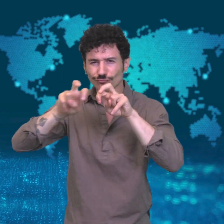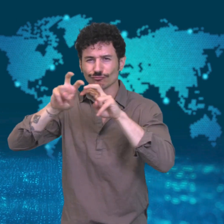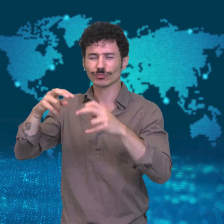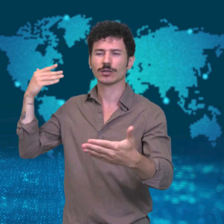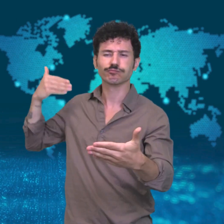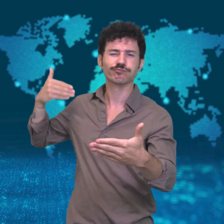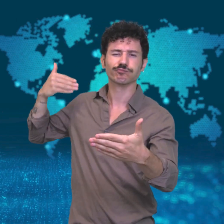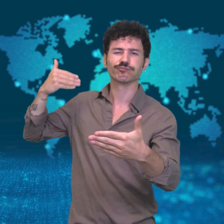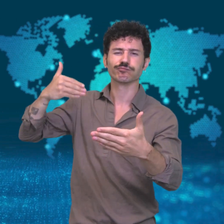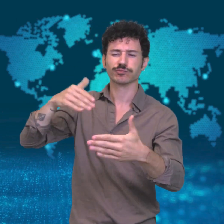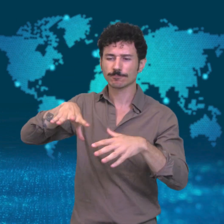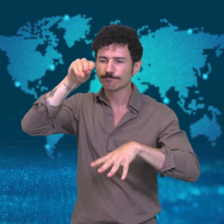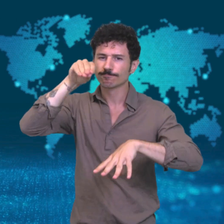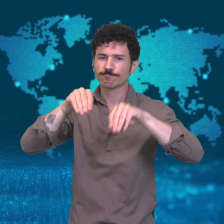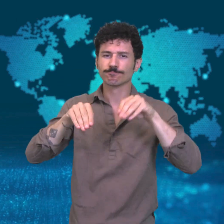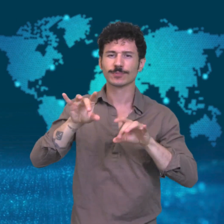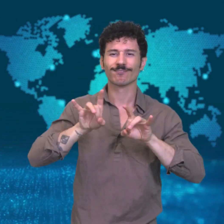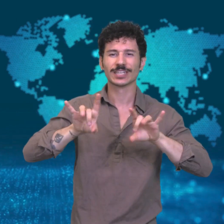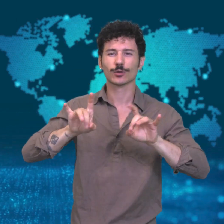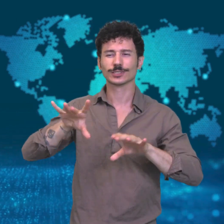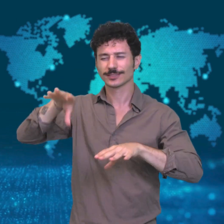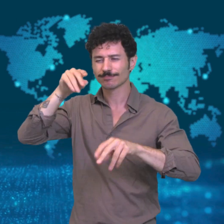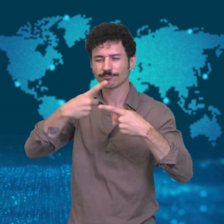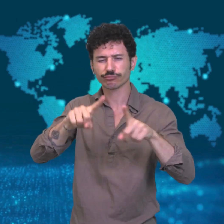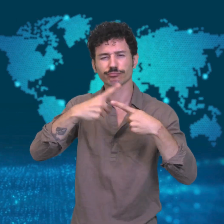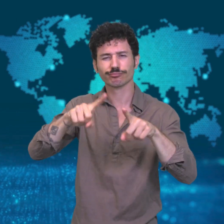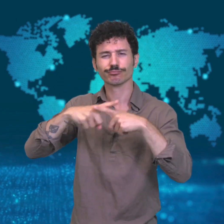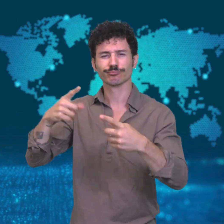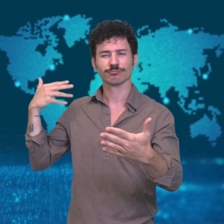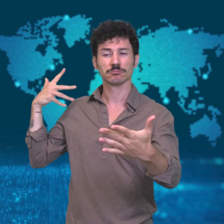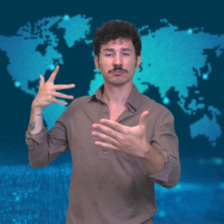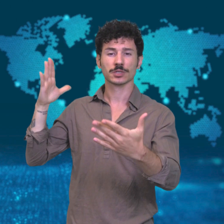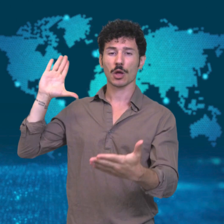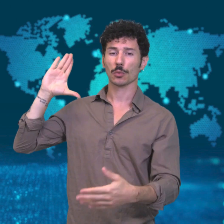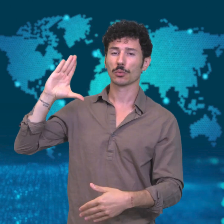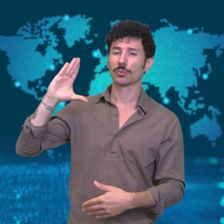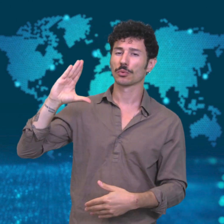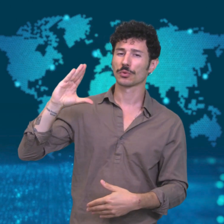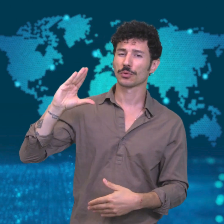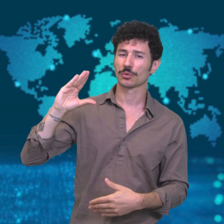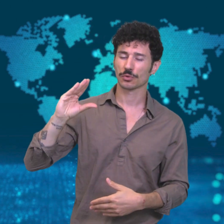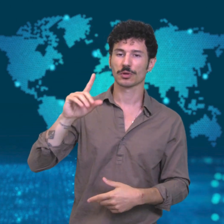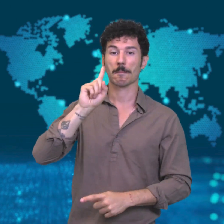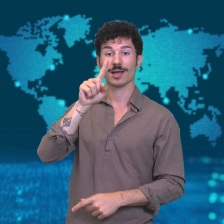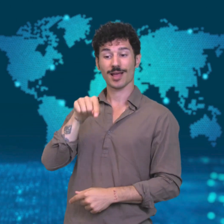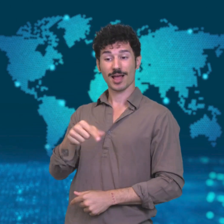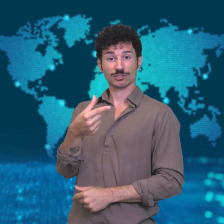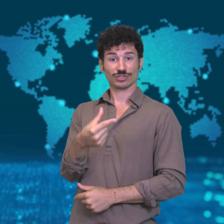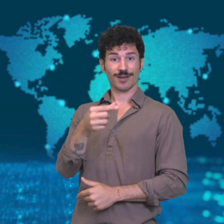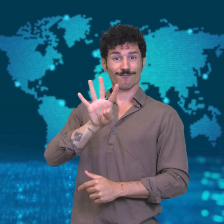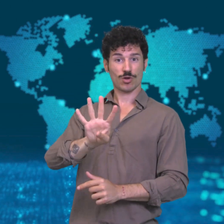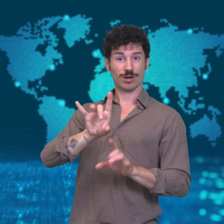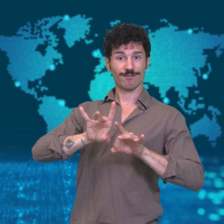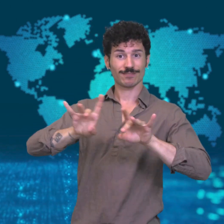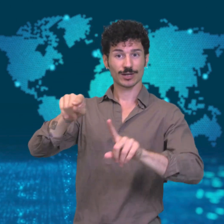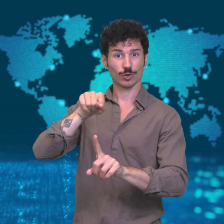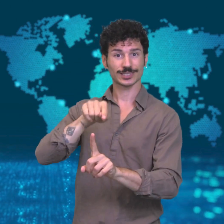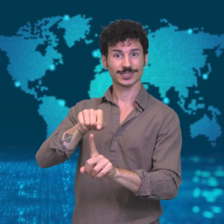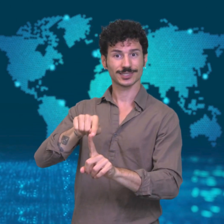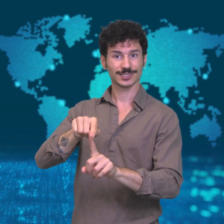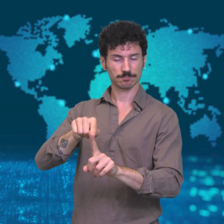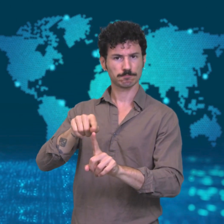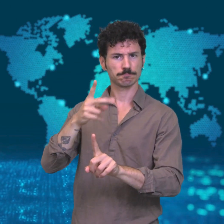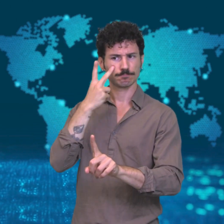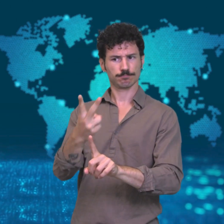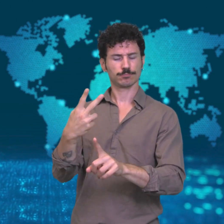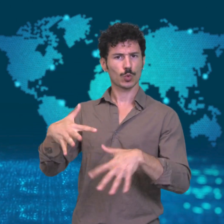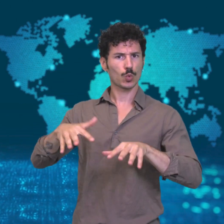Most of the viruses scientists found in the research became less common over time,